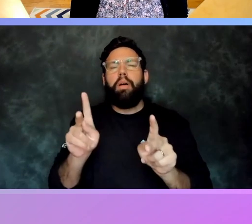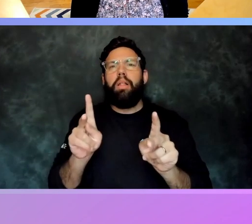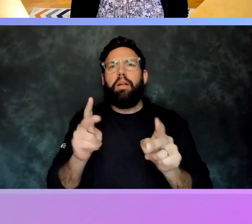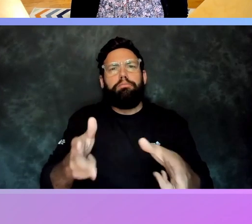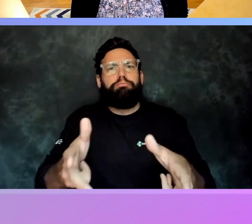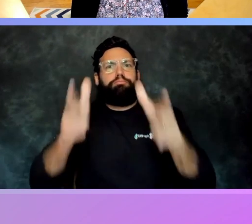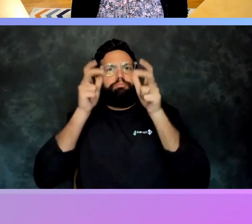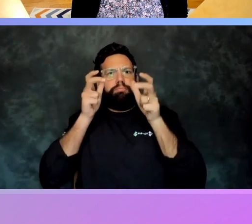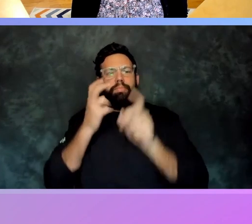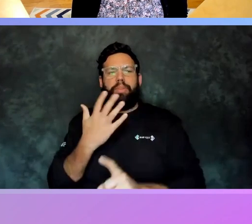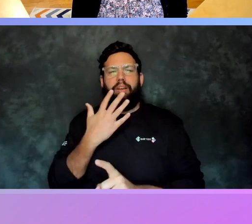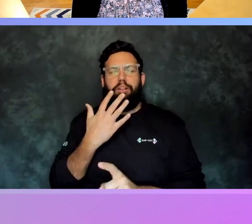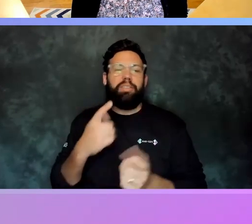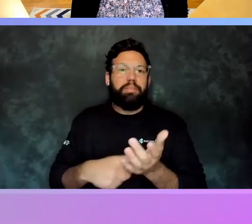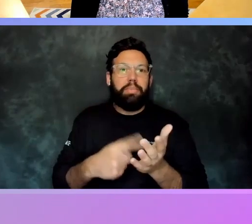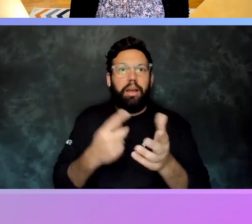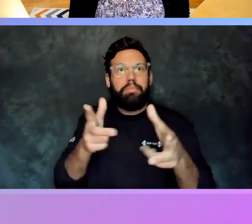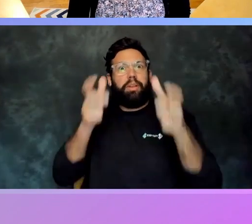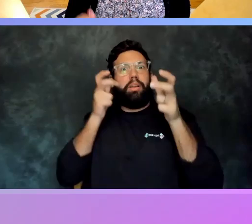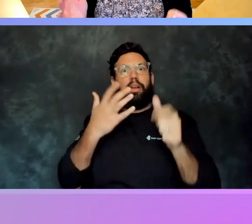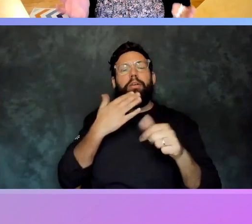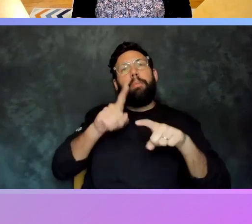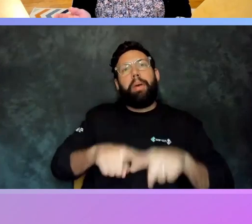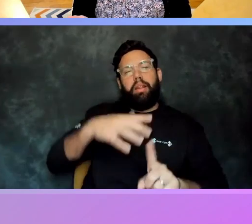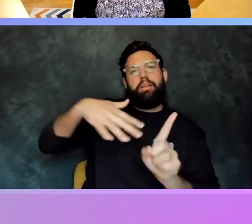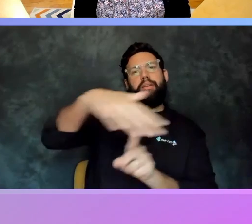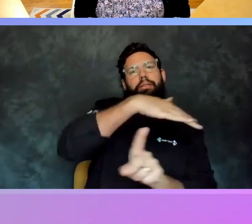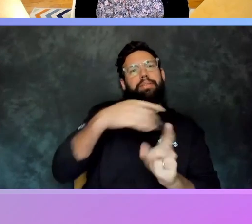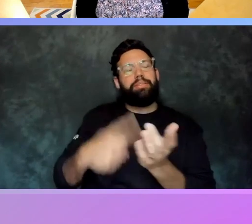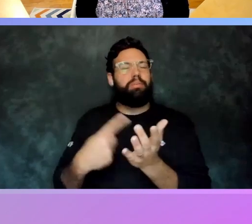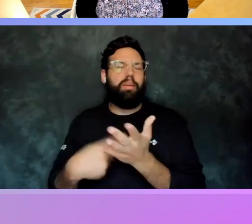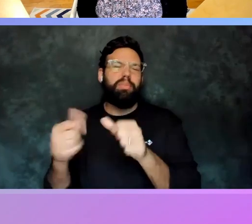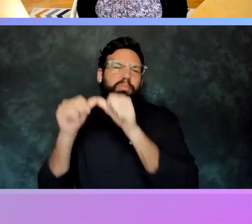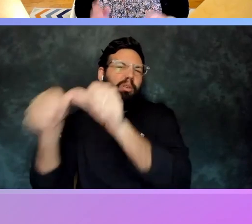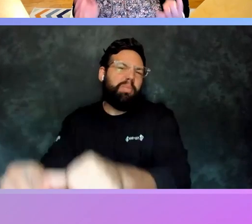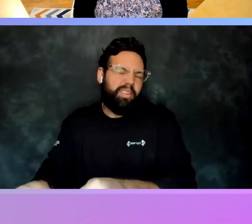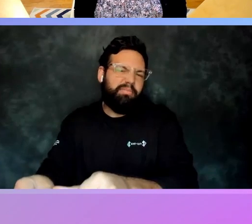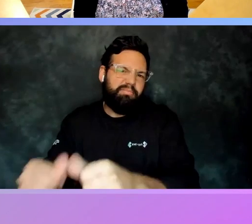during any stage of the design wireframes process, from to high fidelity mockups and they can include